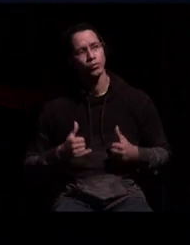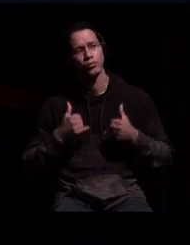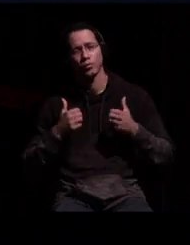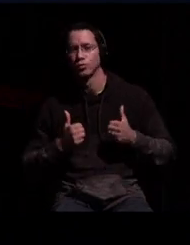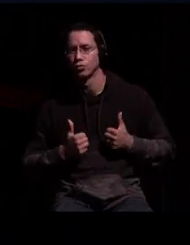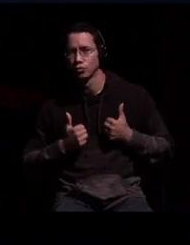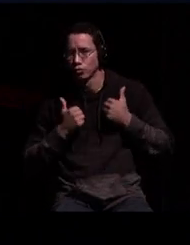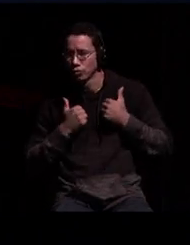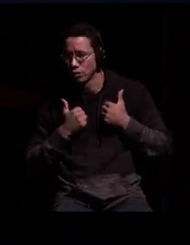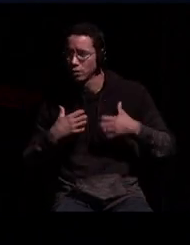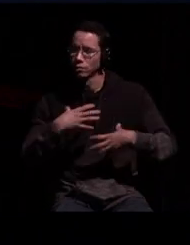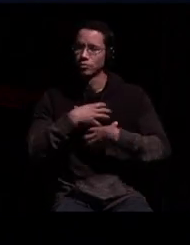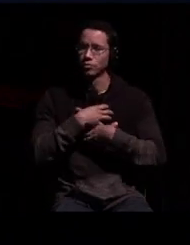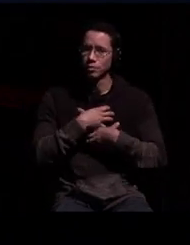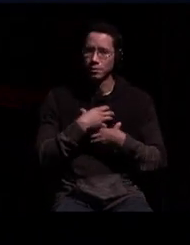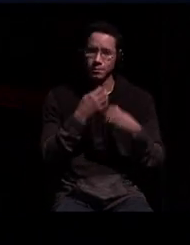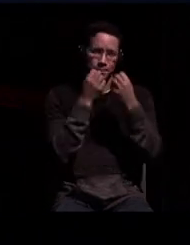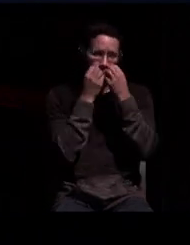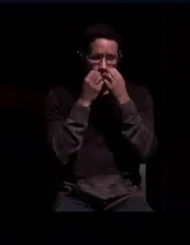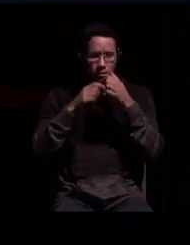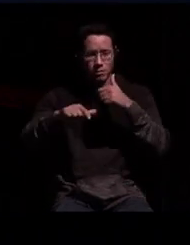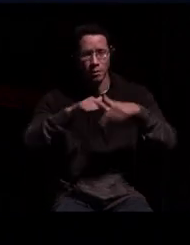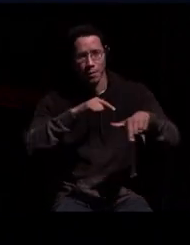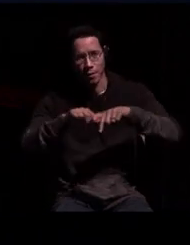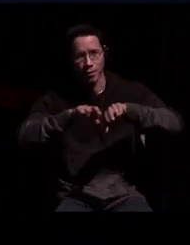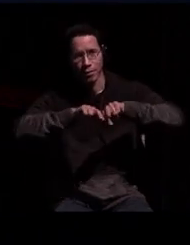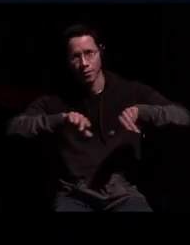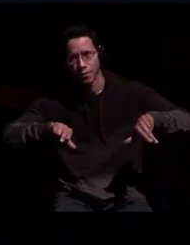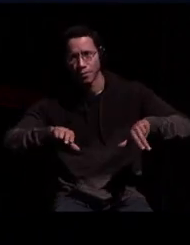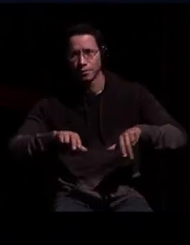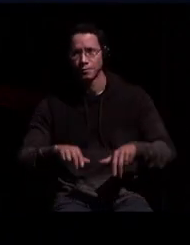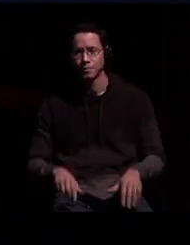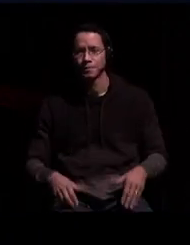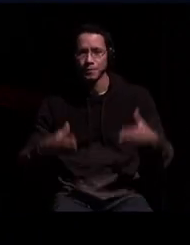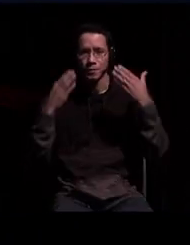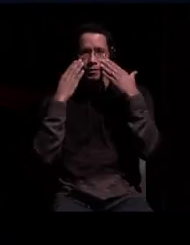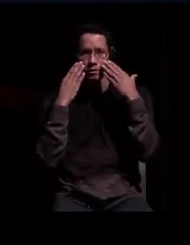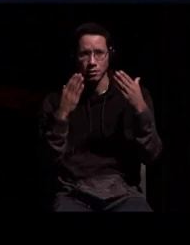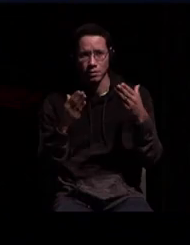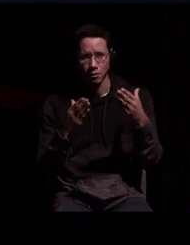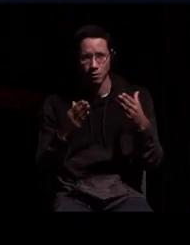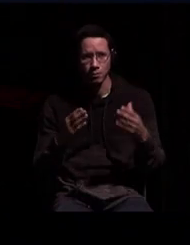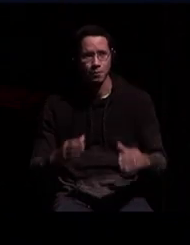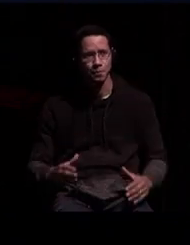and that due to the outsourcing and work intensification they couldn’t do it well.